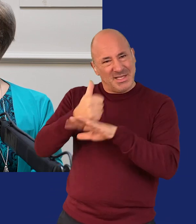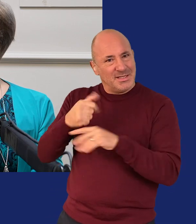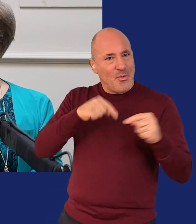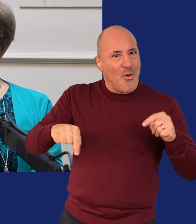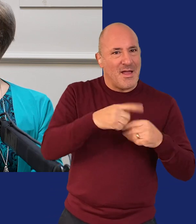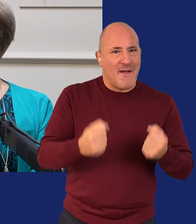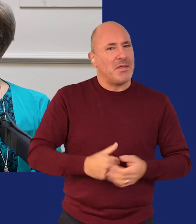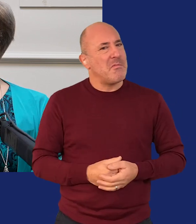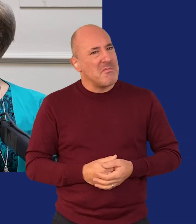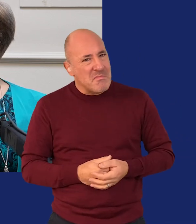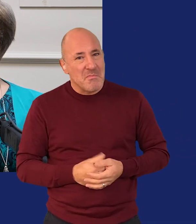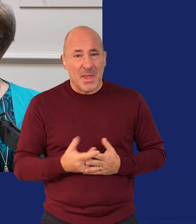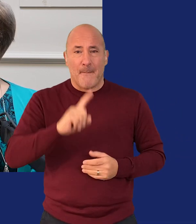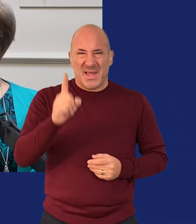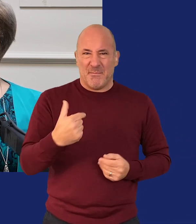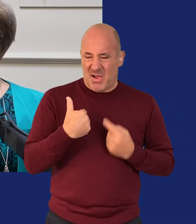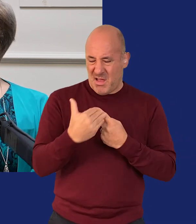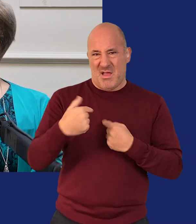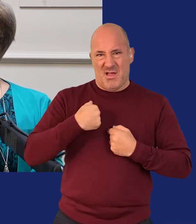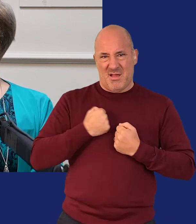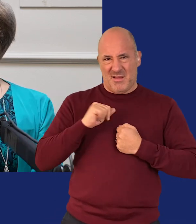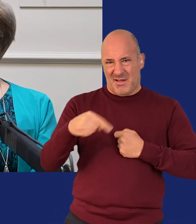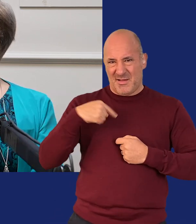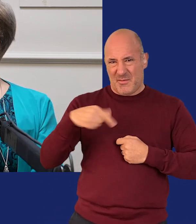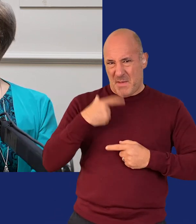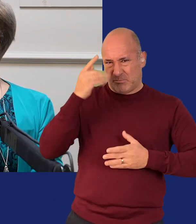For, for people that identify from those backgrounds and those experiences,